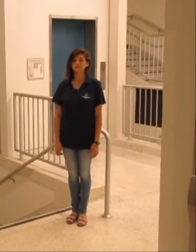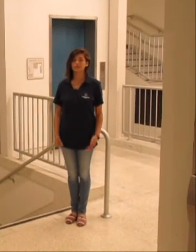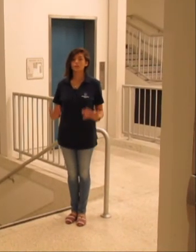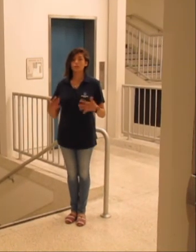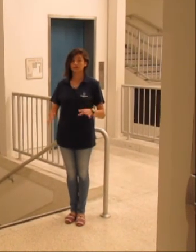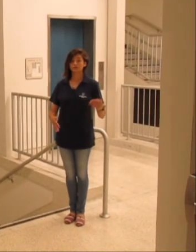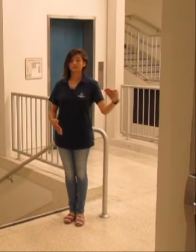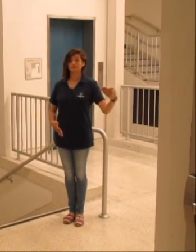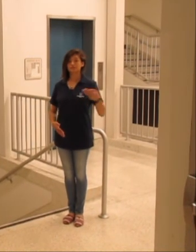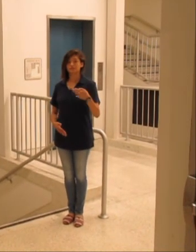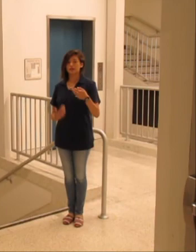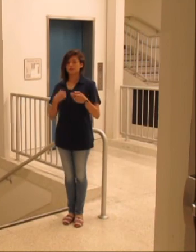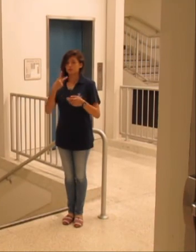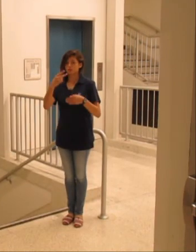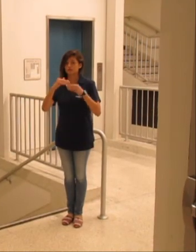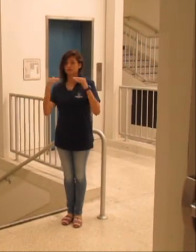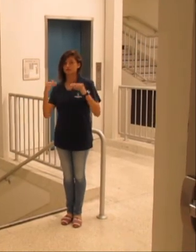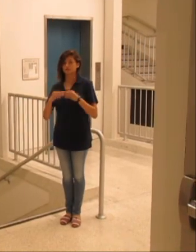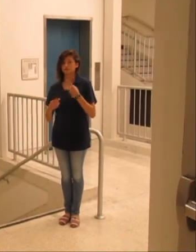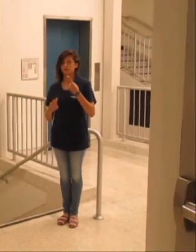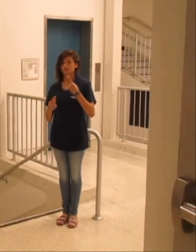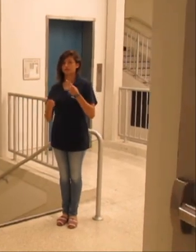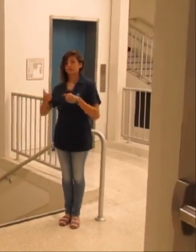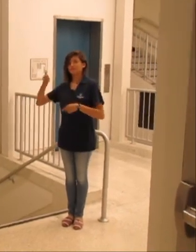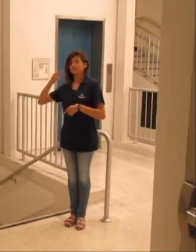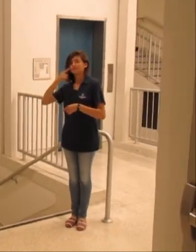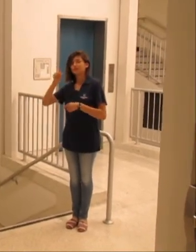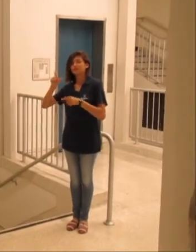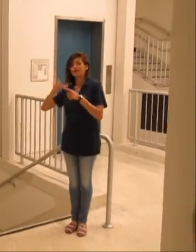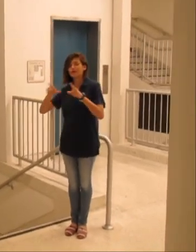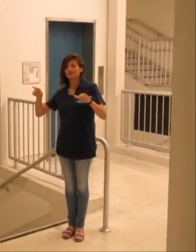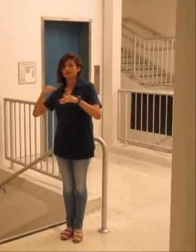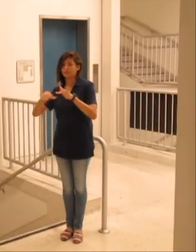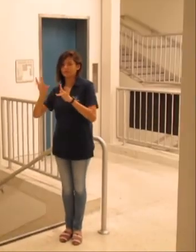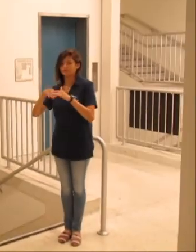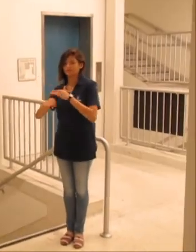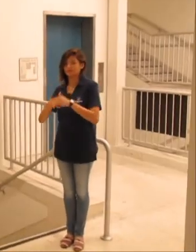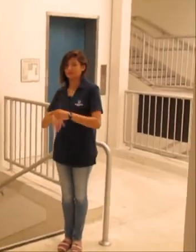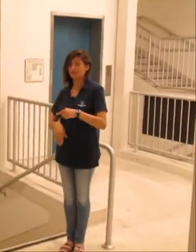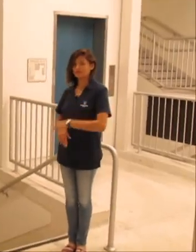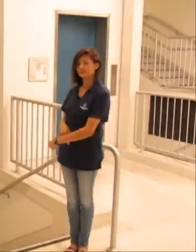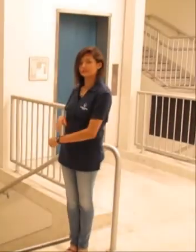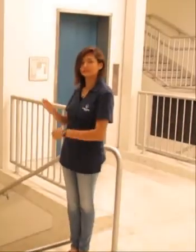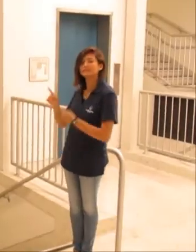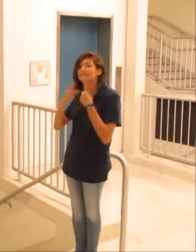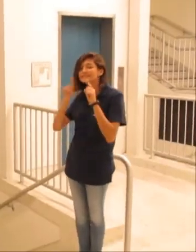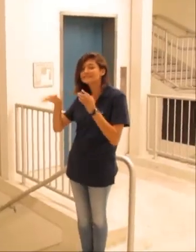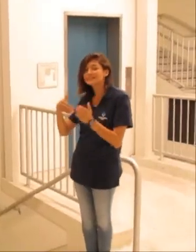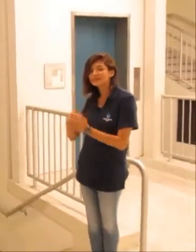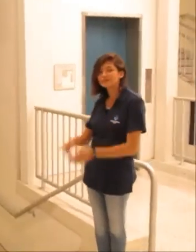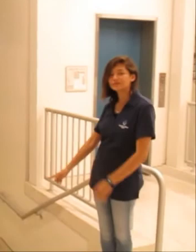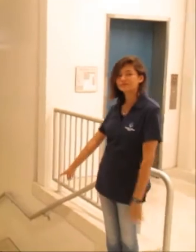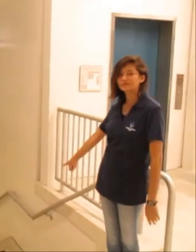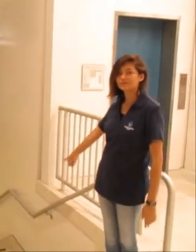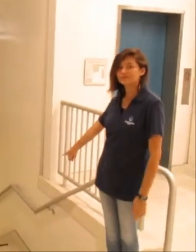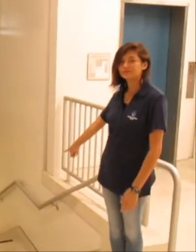Now straight into hallway from the library. Two floors. Upstairs is language (and ASL) lab. Downstairs is the Success Center.